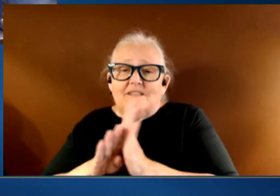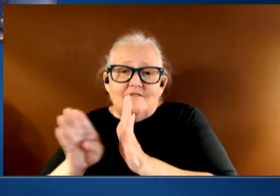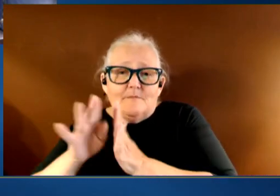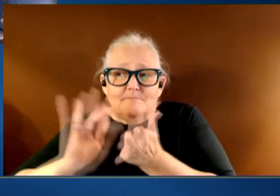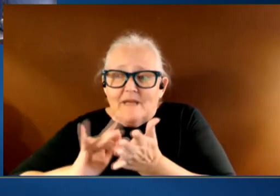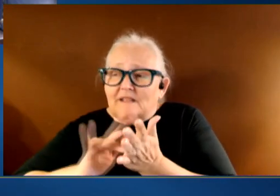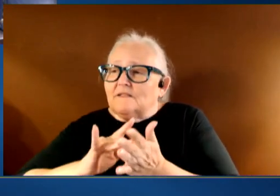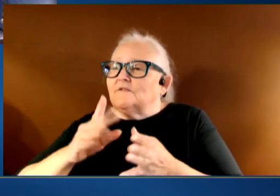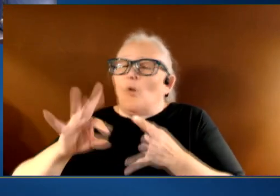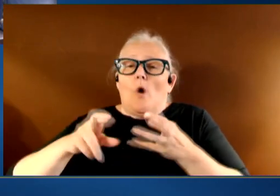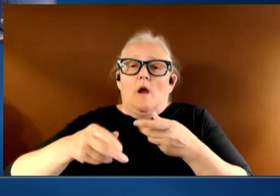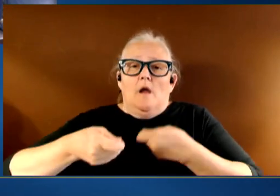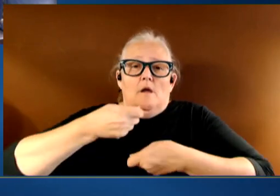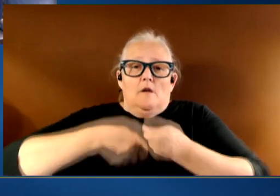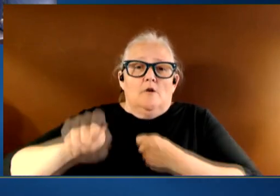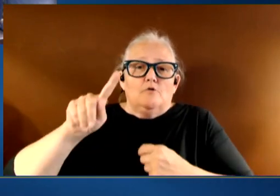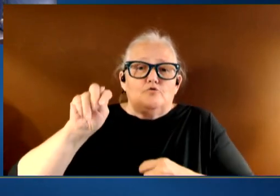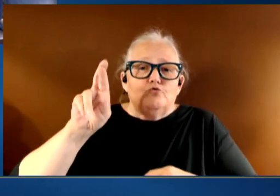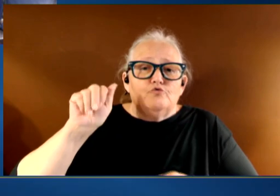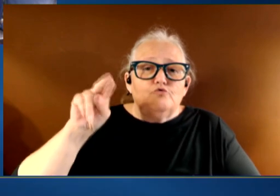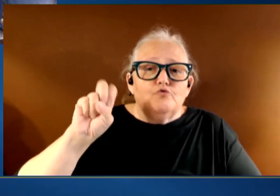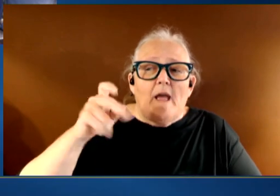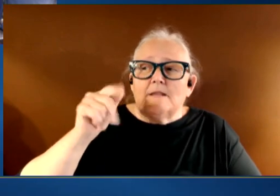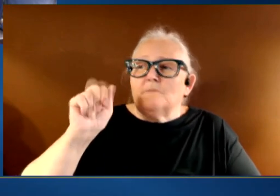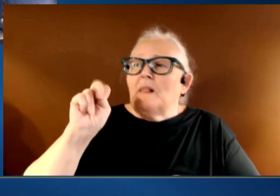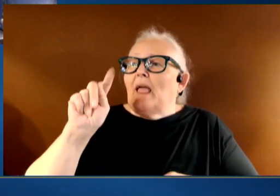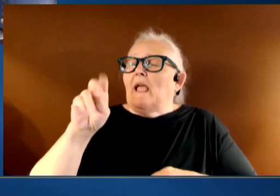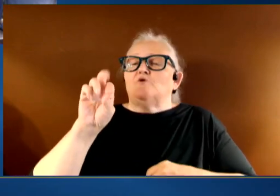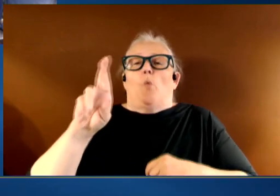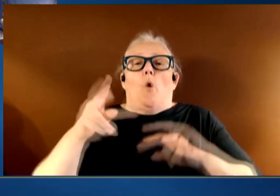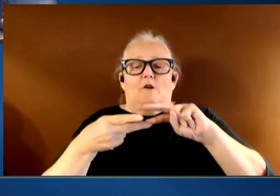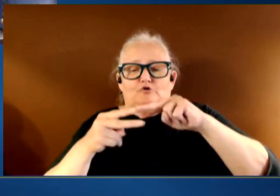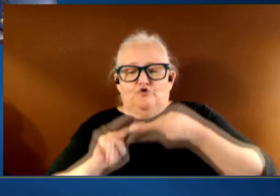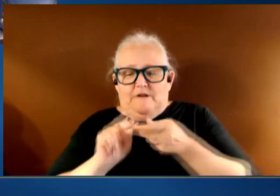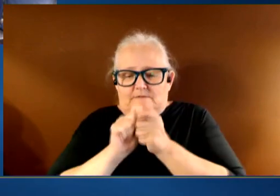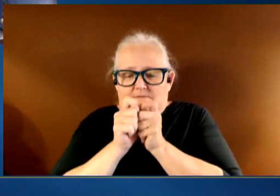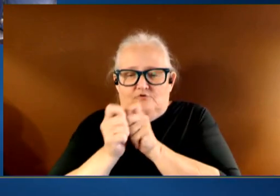I'll focus on drug development and gene therapy, and transplant will be